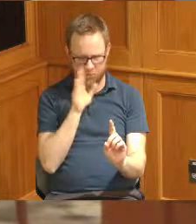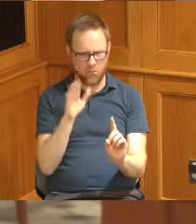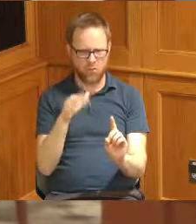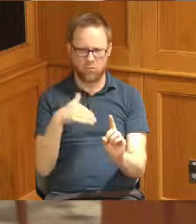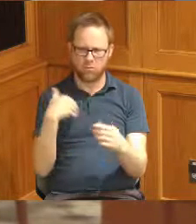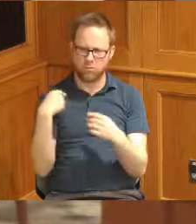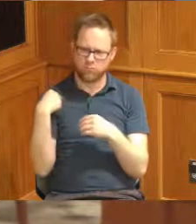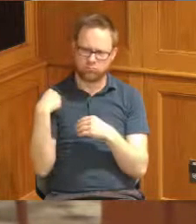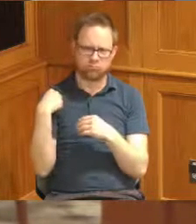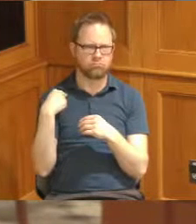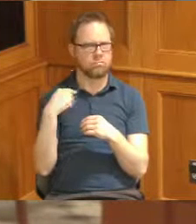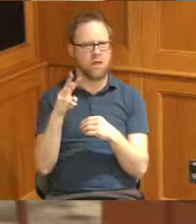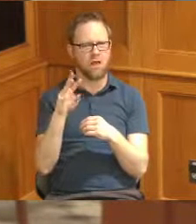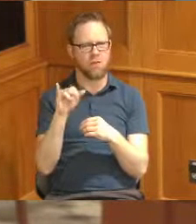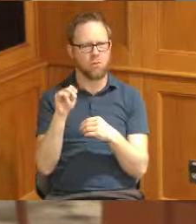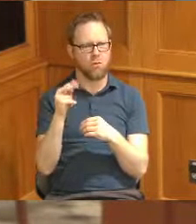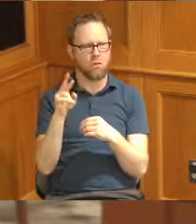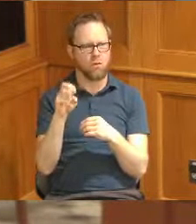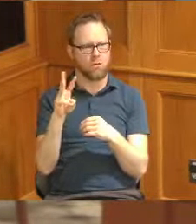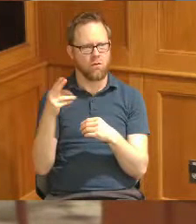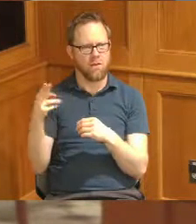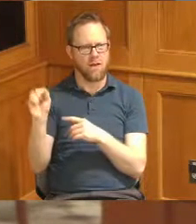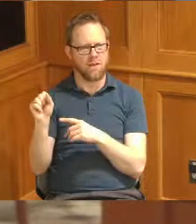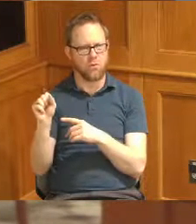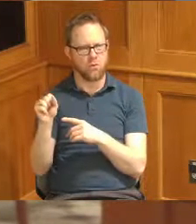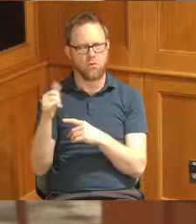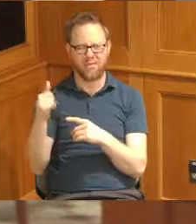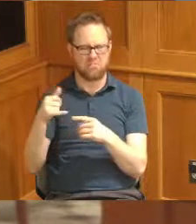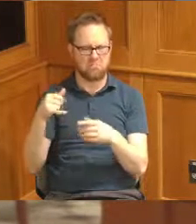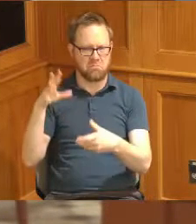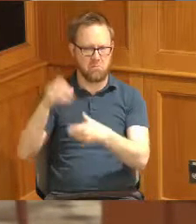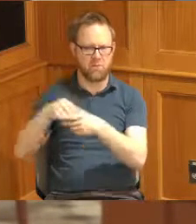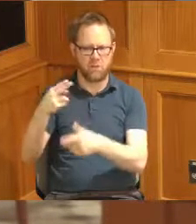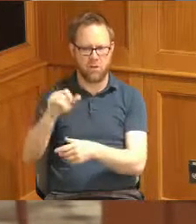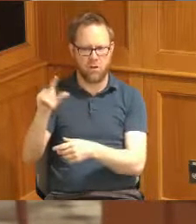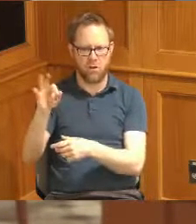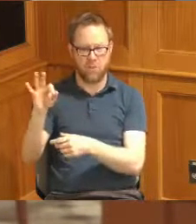Withrow High School and he's in the Roses Hall of Fame we don't know if he's alive or dead